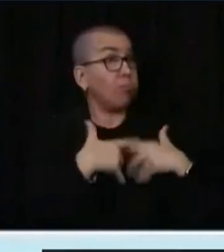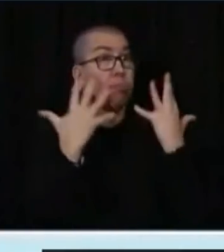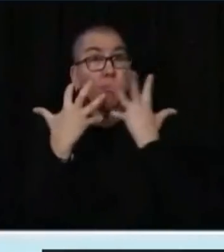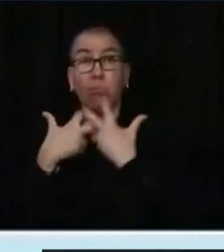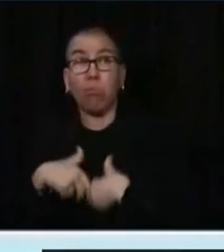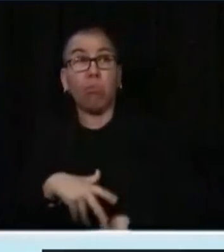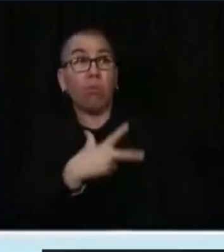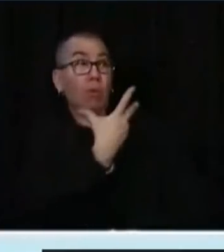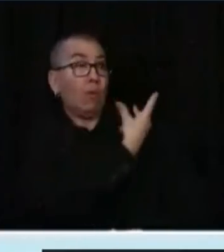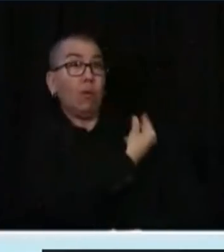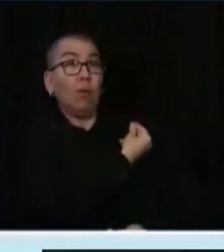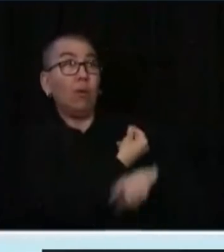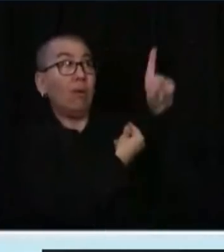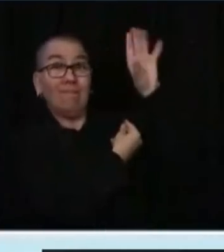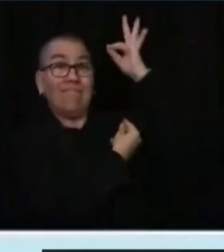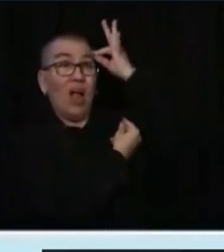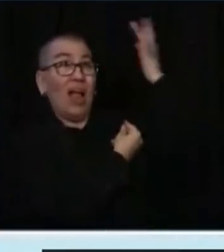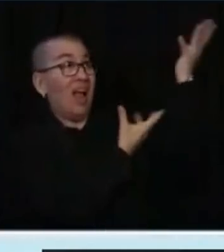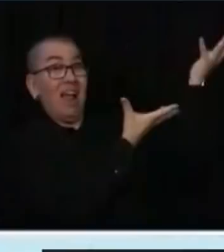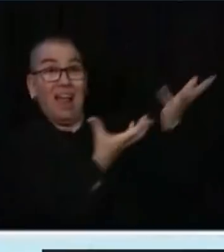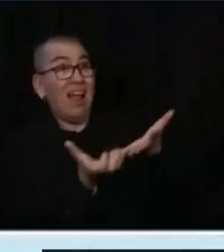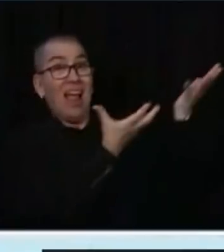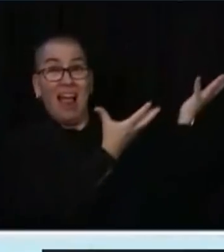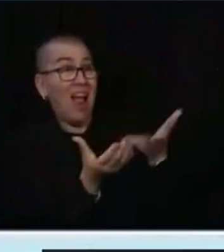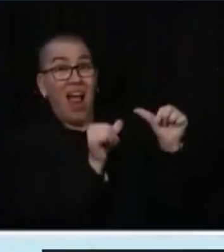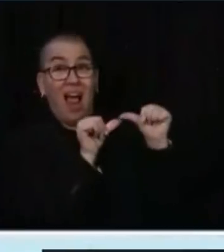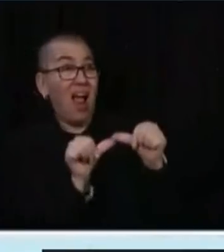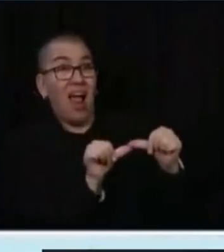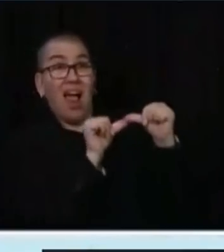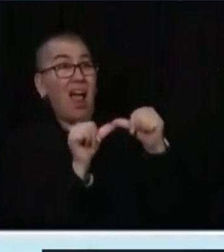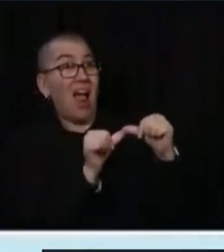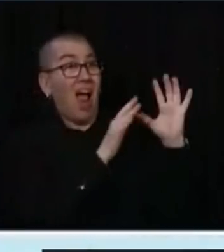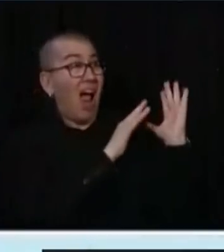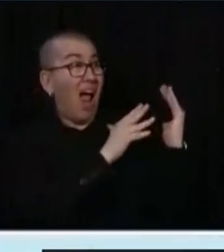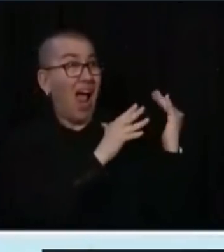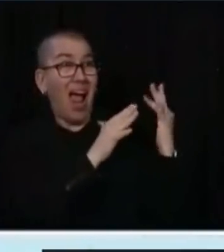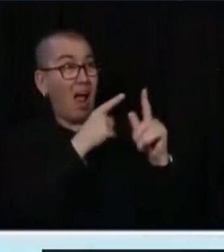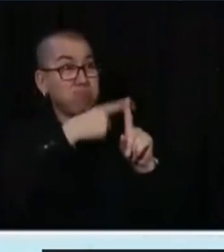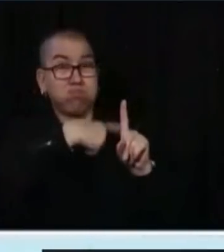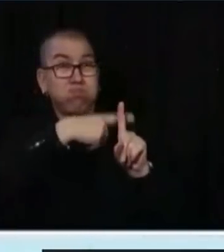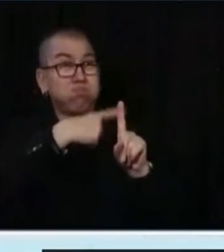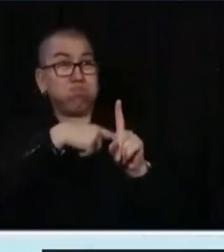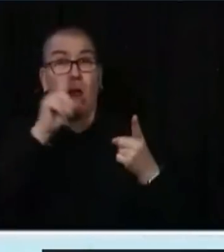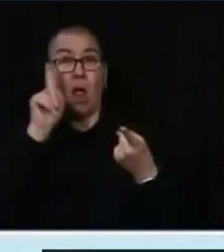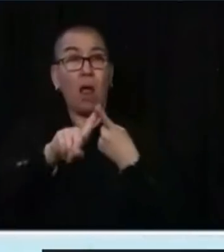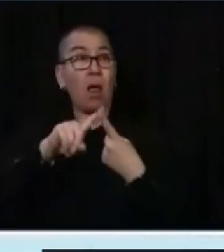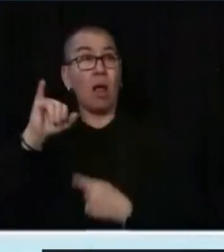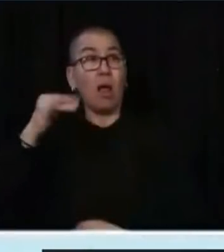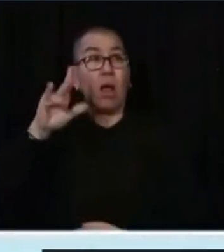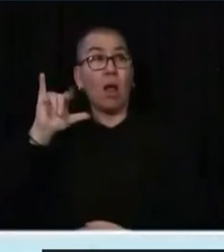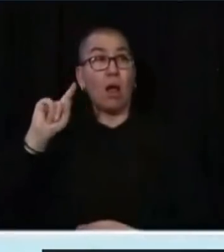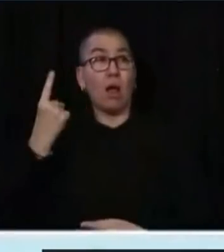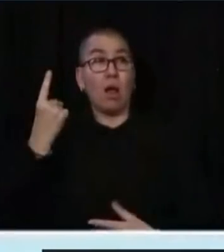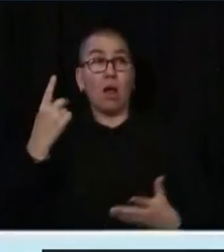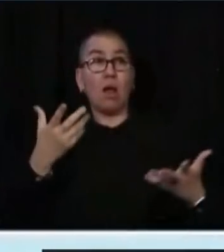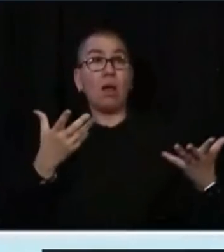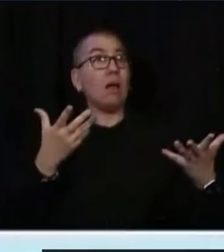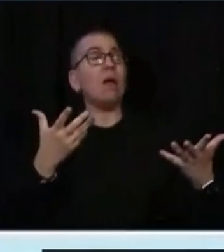EVENTS, ONCE AGAIN, UNTIL WE HIT 70% VACCINATION RATES OR JULY 1, THE DOSES THAT WE COULD GET FROM THE FEDERAL GOVERNMENT